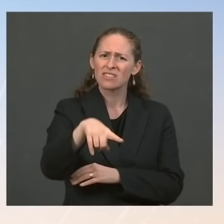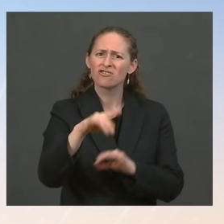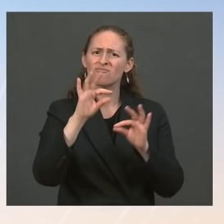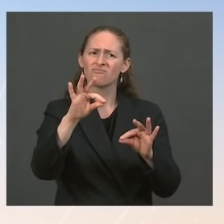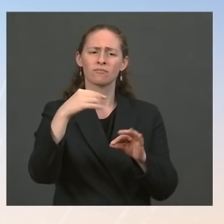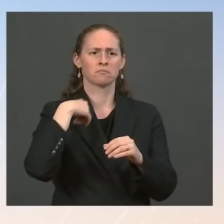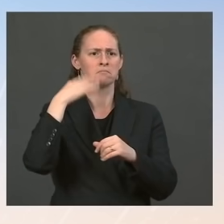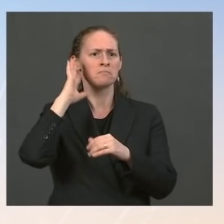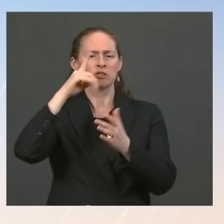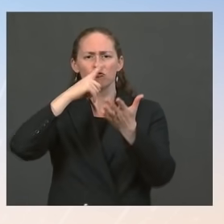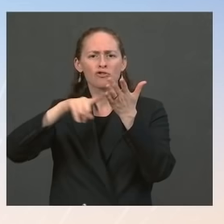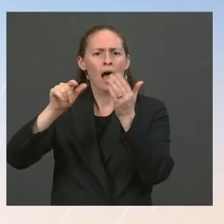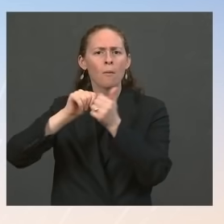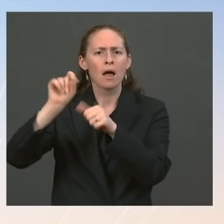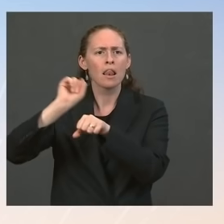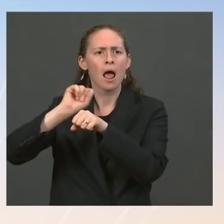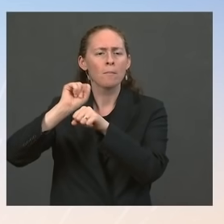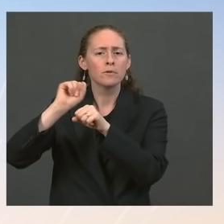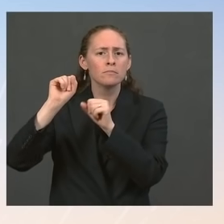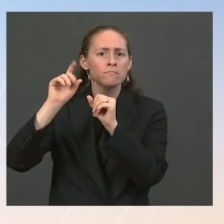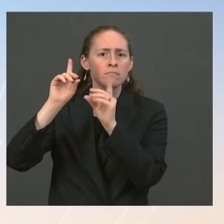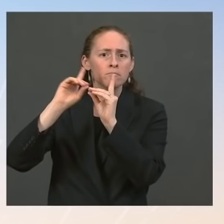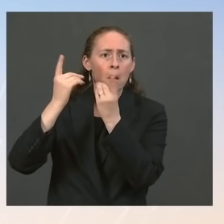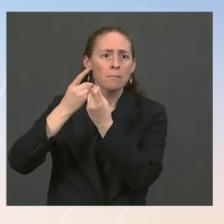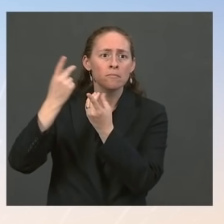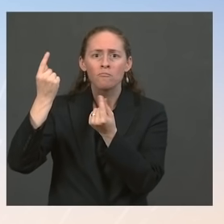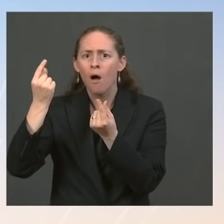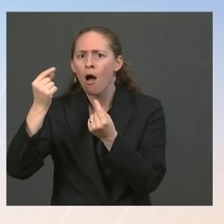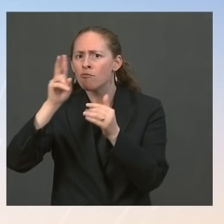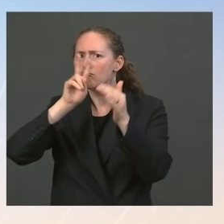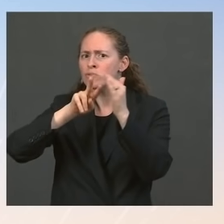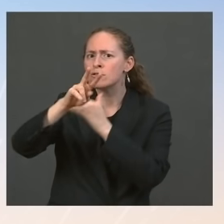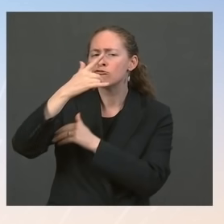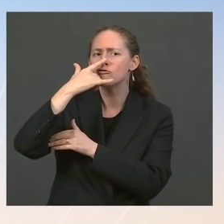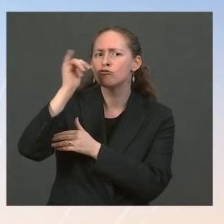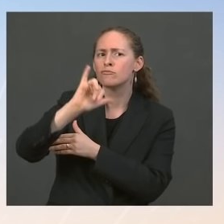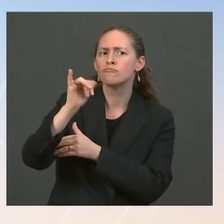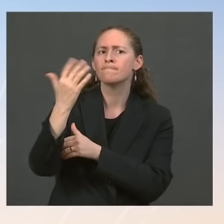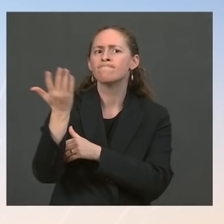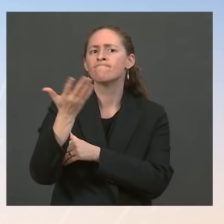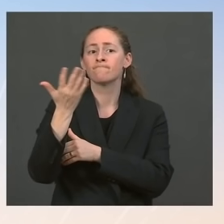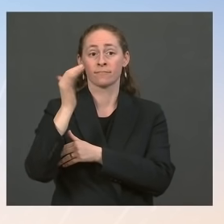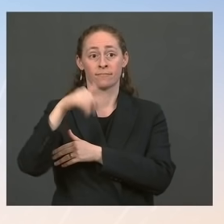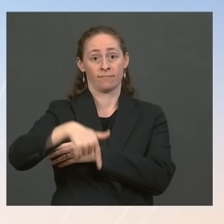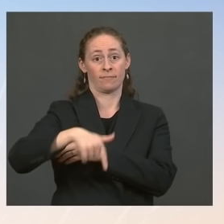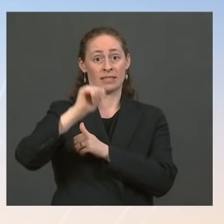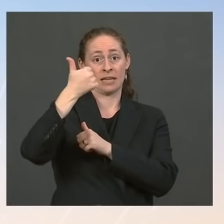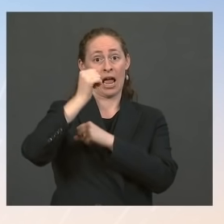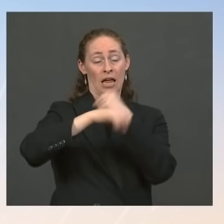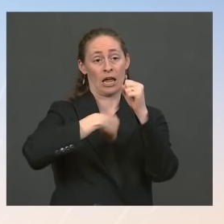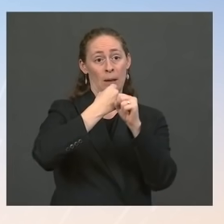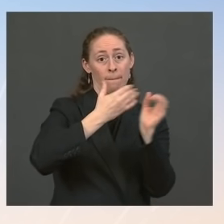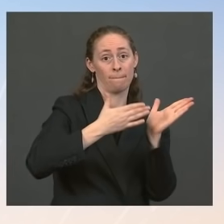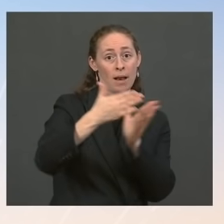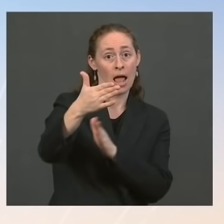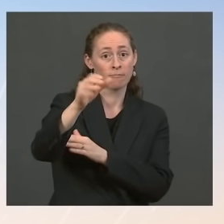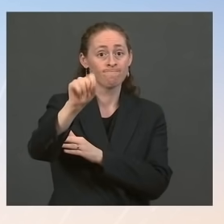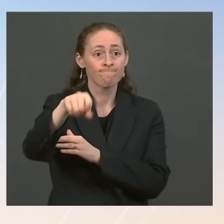and see if there's more specifics on projections. I would say that this is a 10-year plan. It's meant to address challenges over the long term;